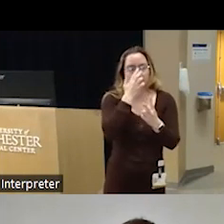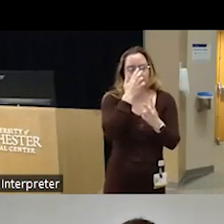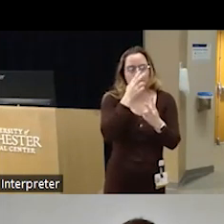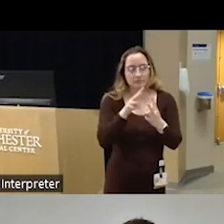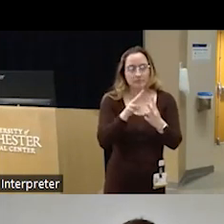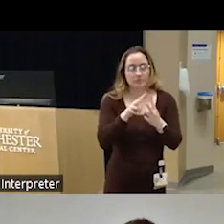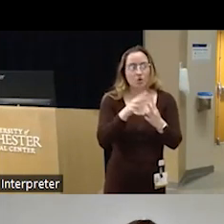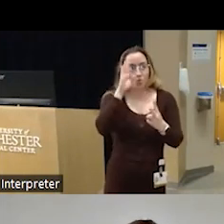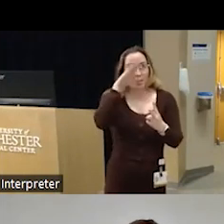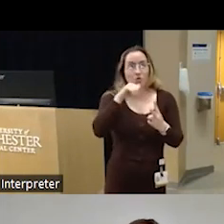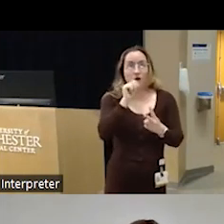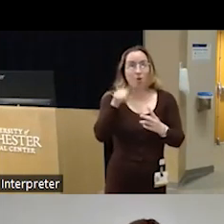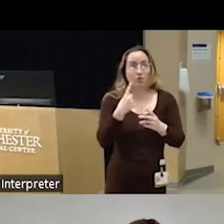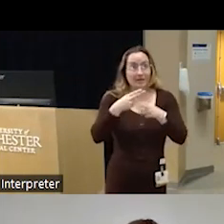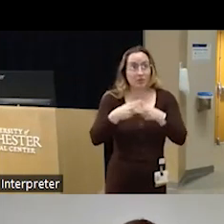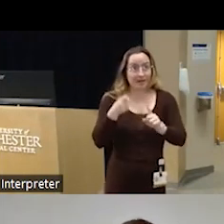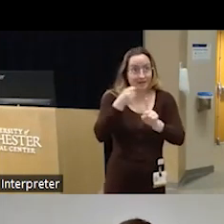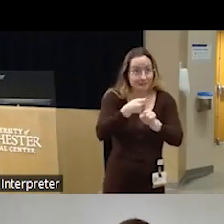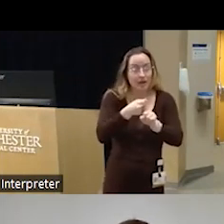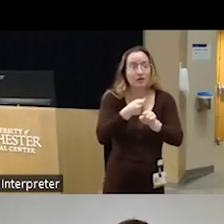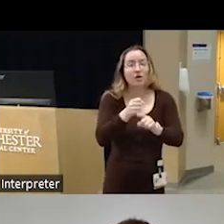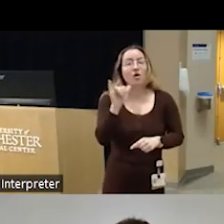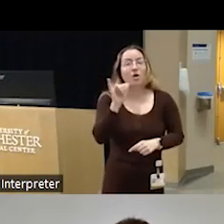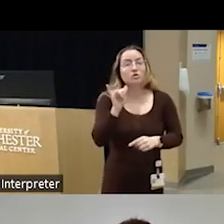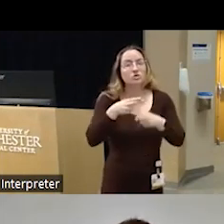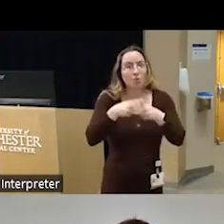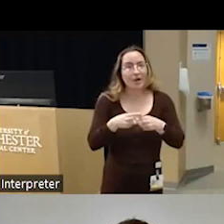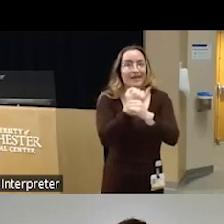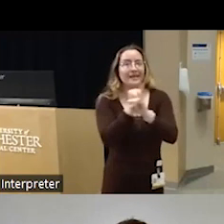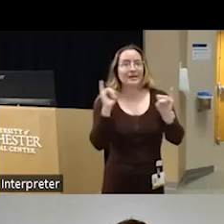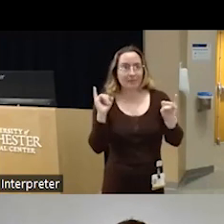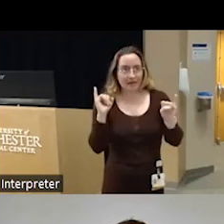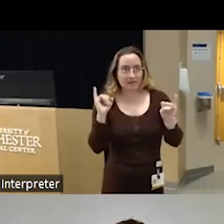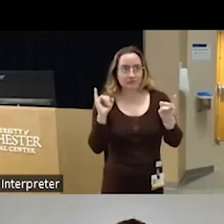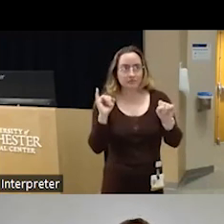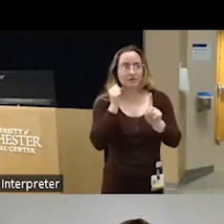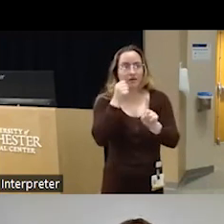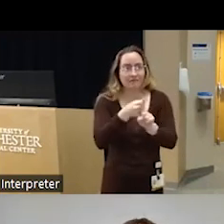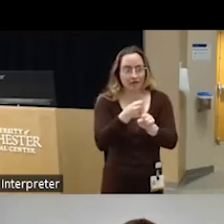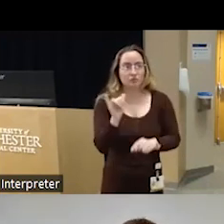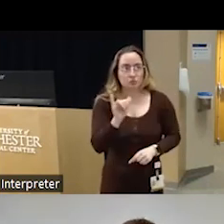There's also a weight independent effects more lectular effects that after one dose